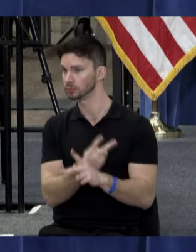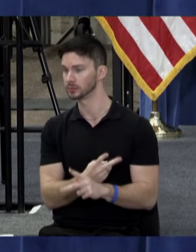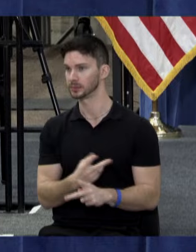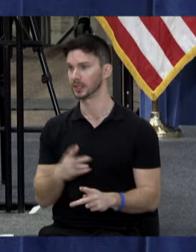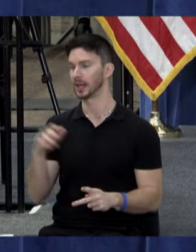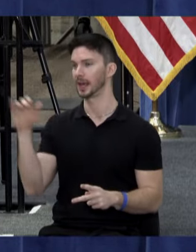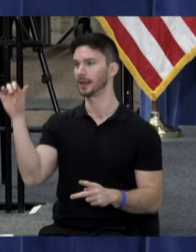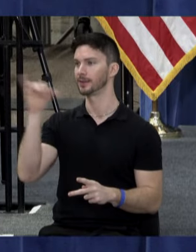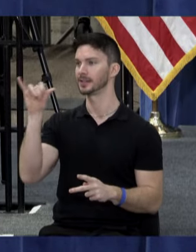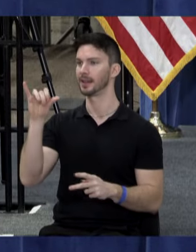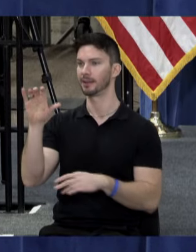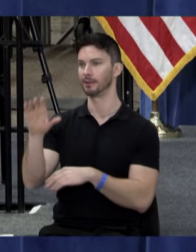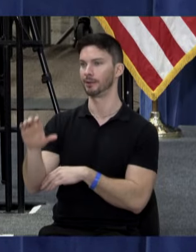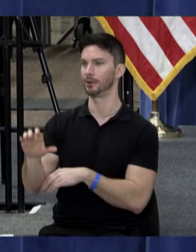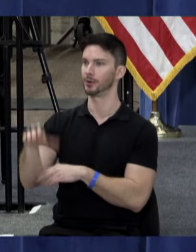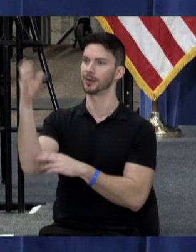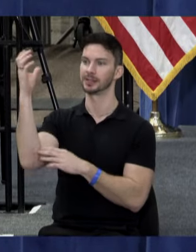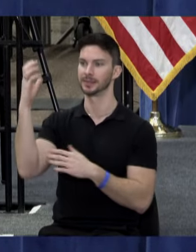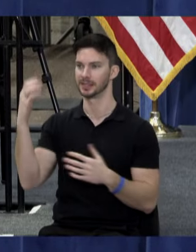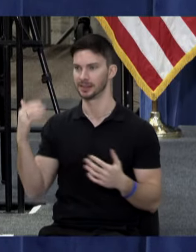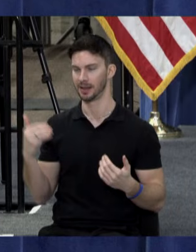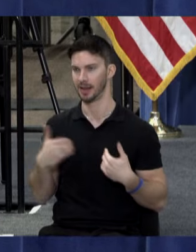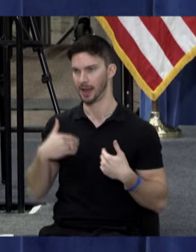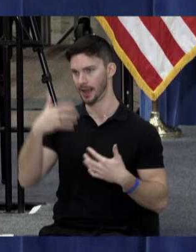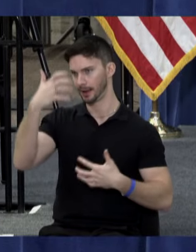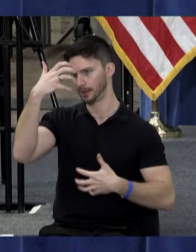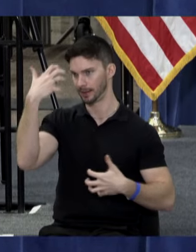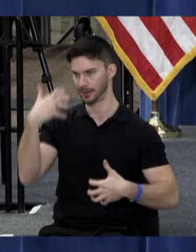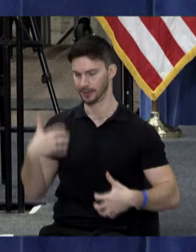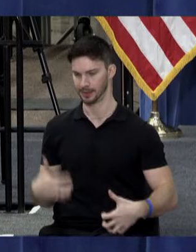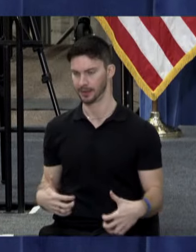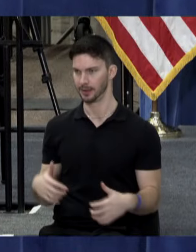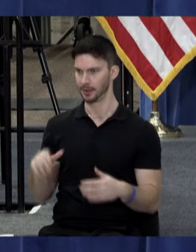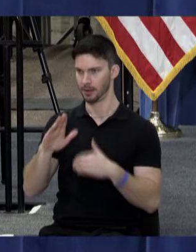up there. I had light the lesions like crazy, all the lights in my head. Anyway,